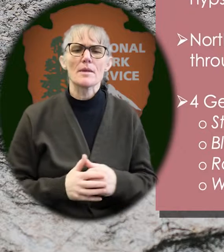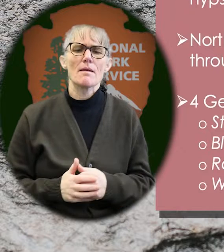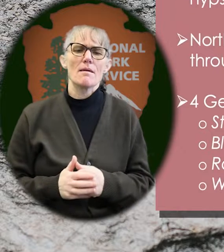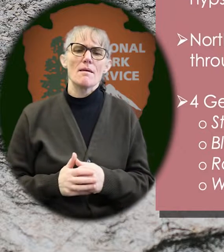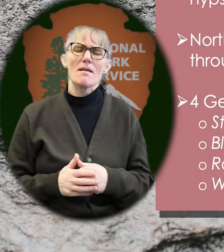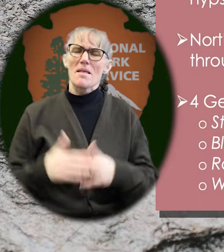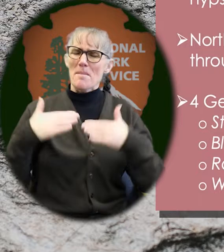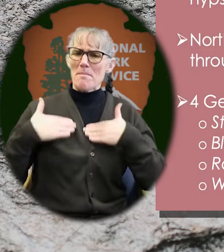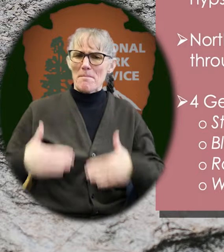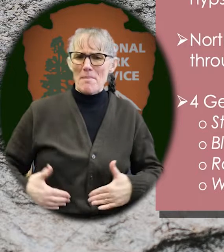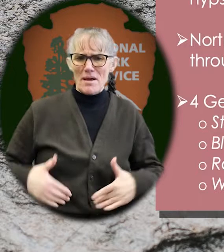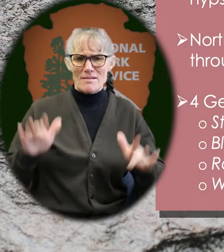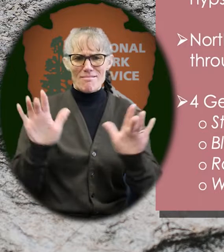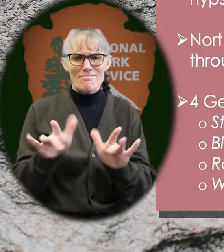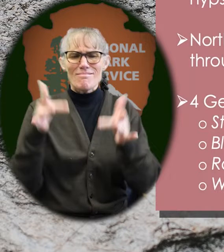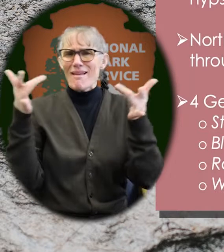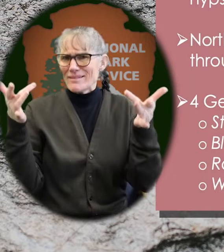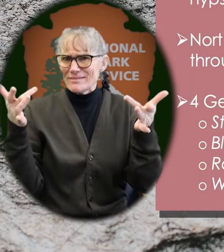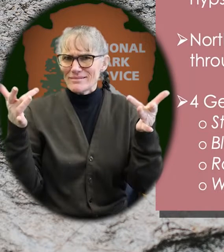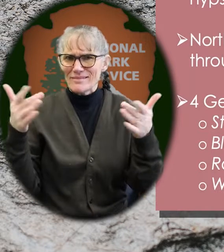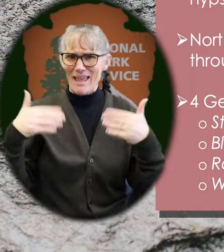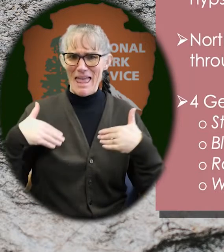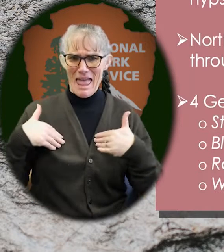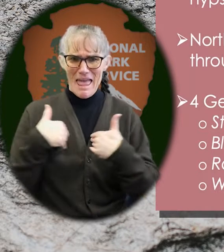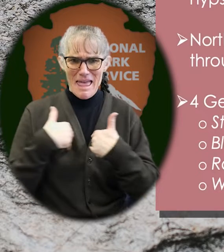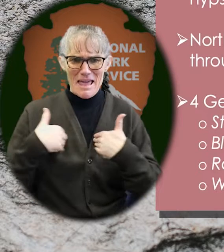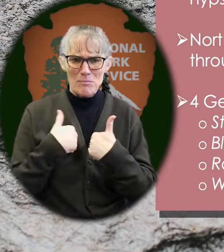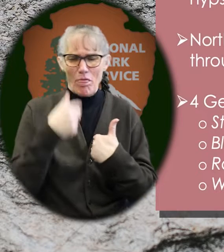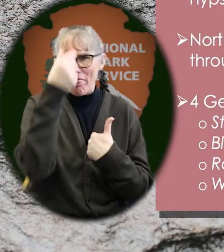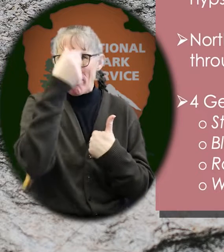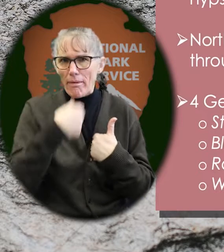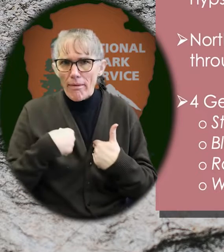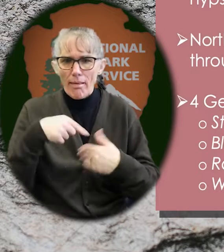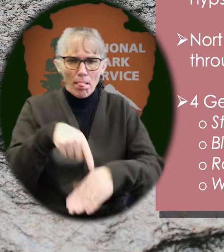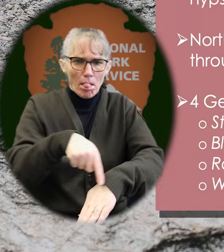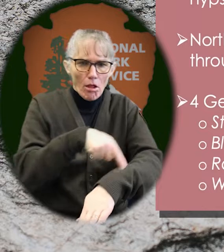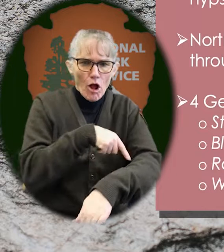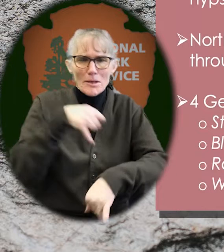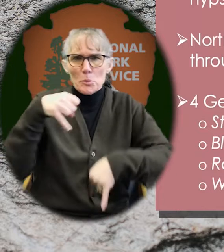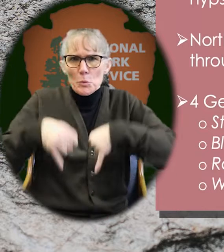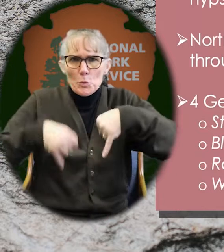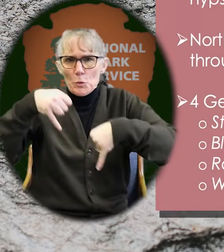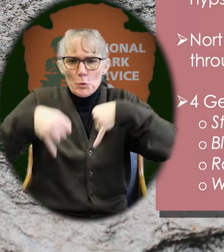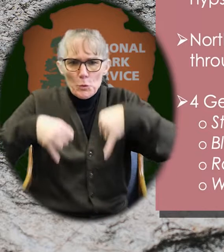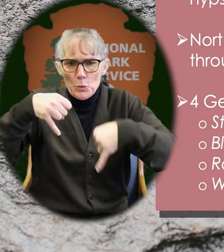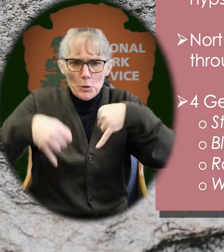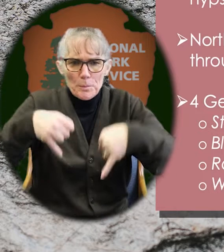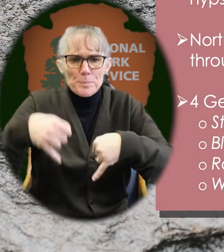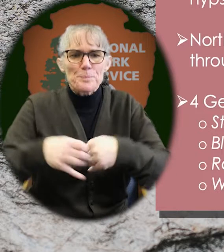It's because they're pretty, they were pretty lightly built um animals with long skinny legs.